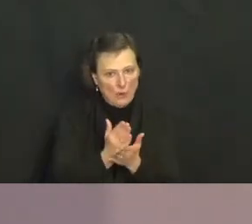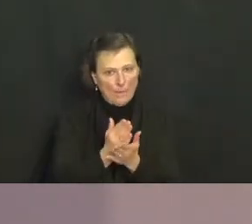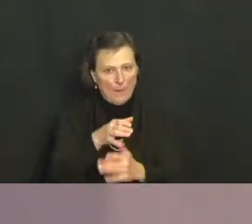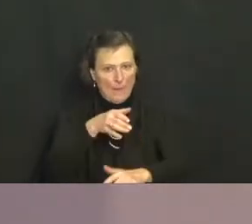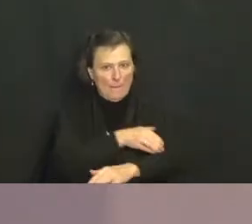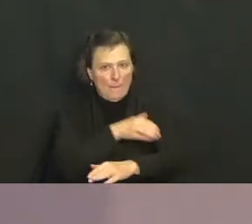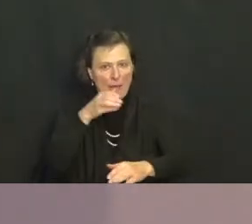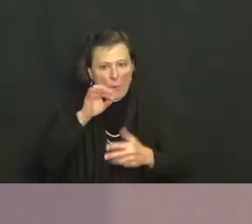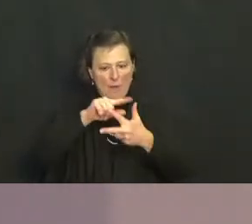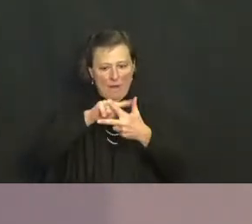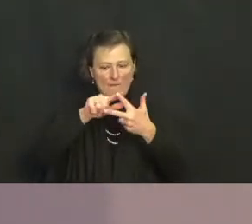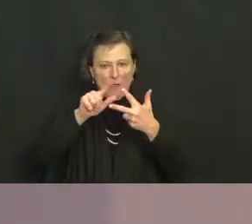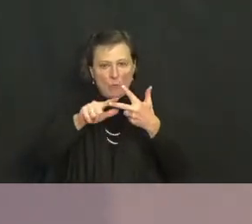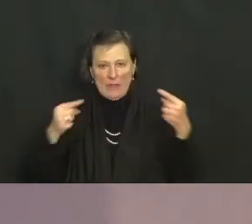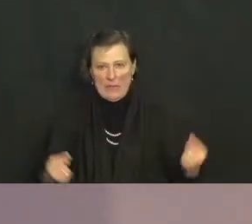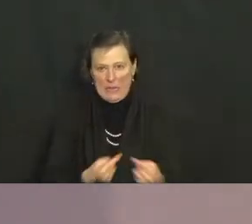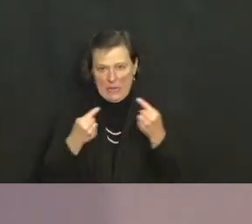caused such harm.